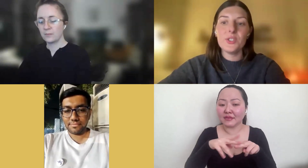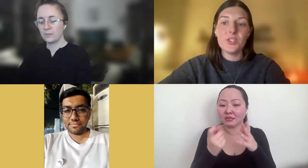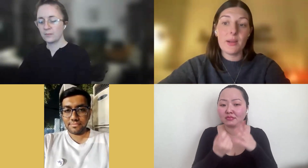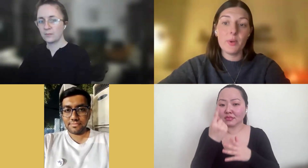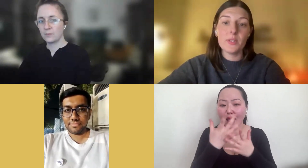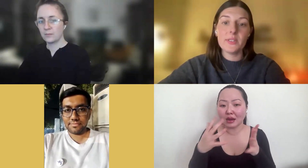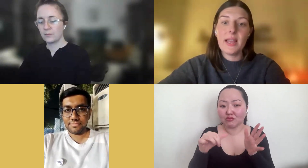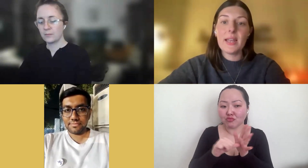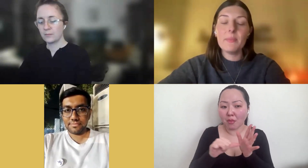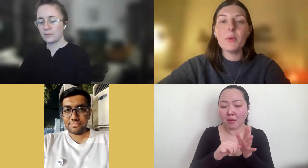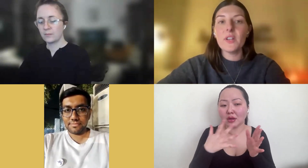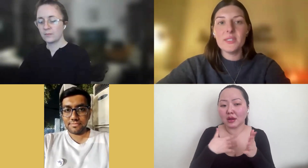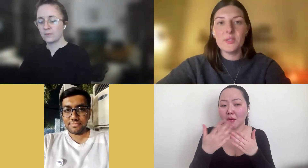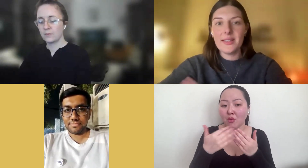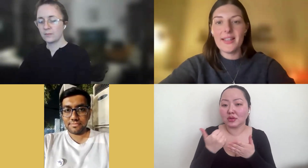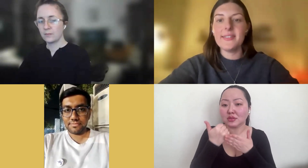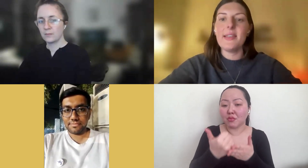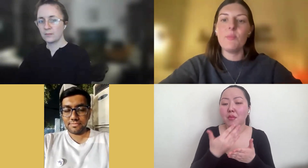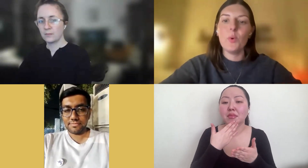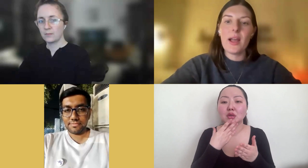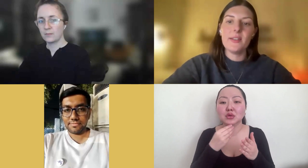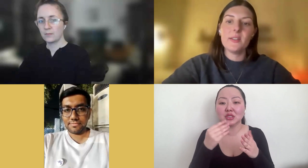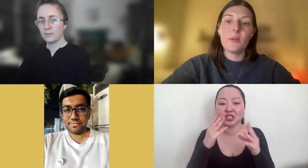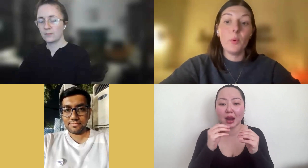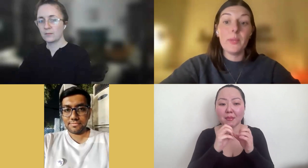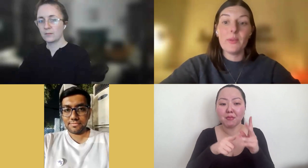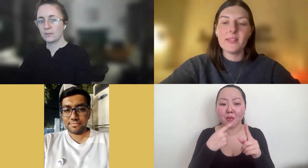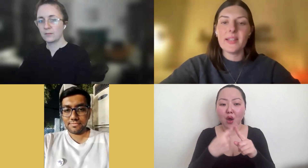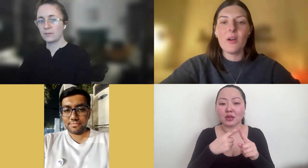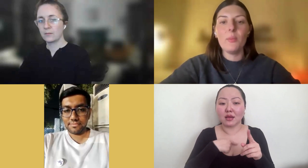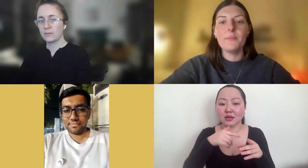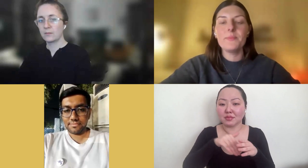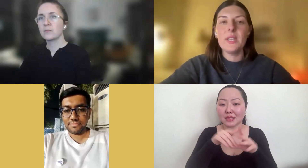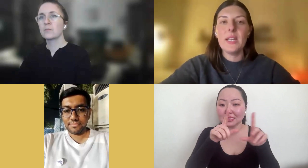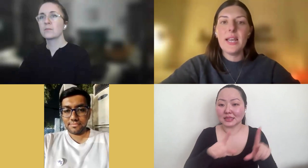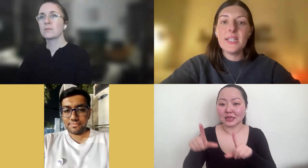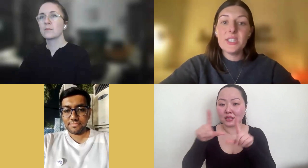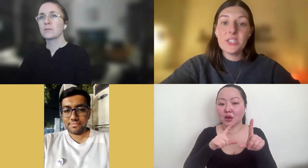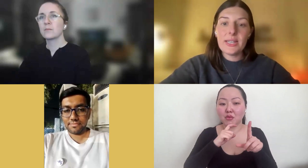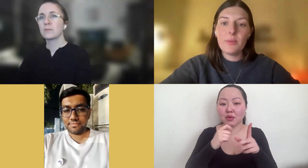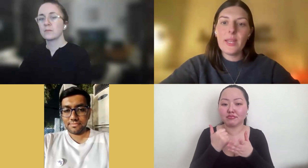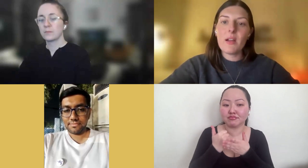please use the chatbox and a member of our Tilting the Lens team will be there to help. Additionally